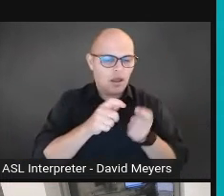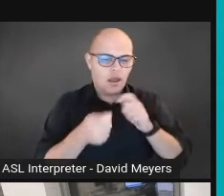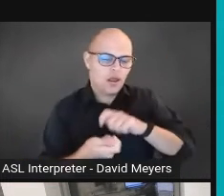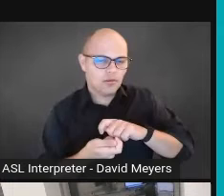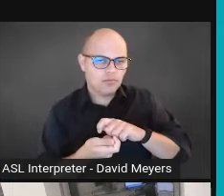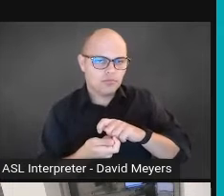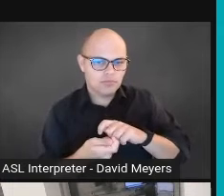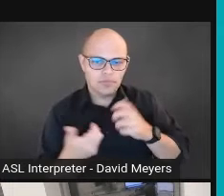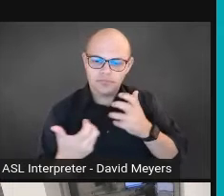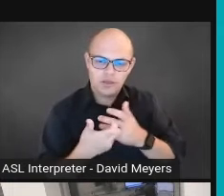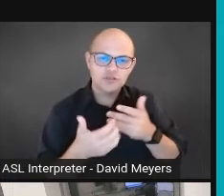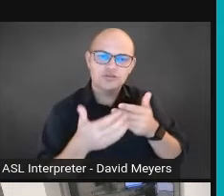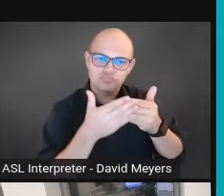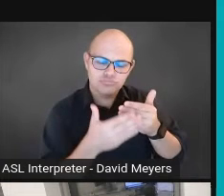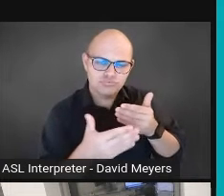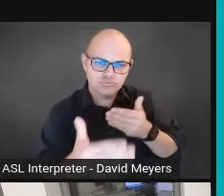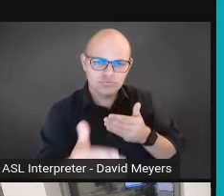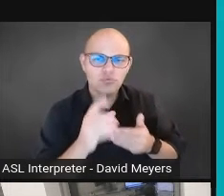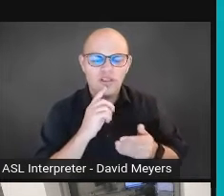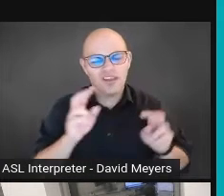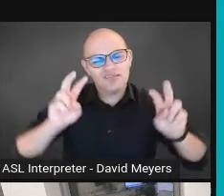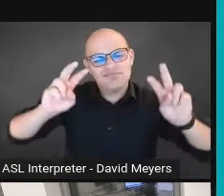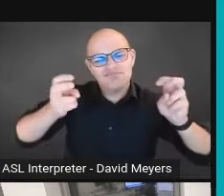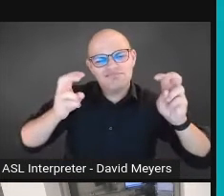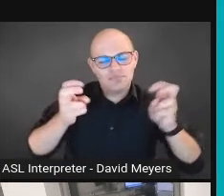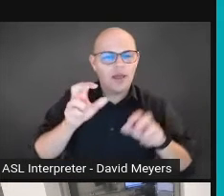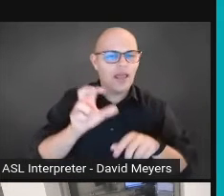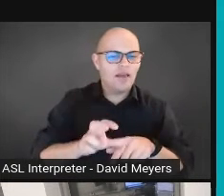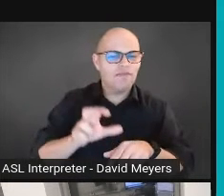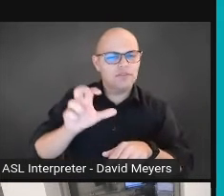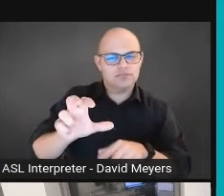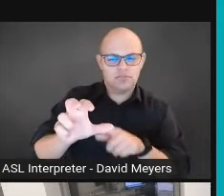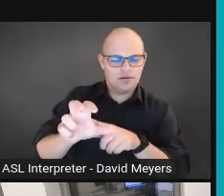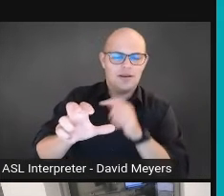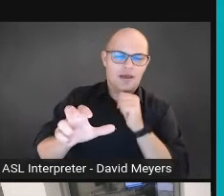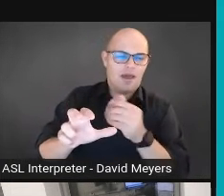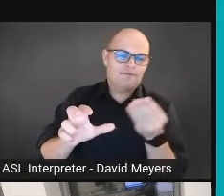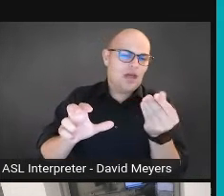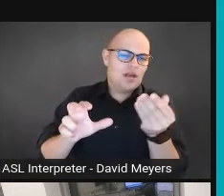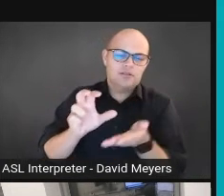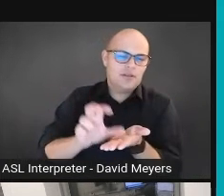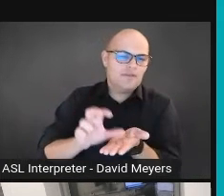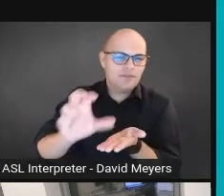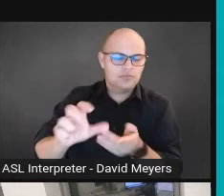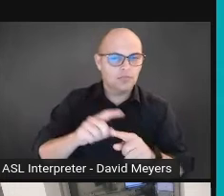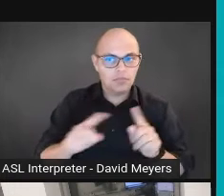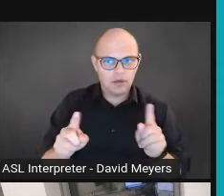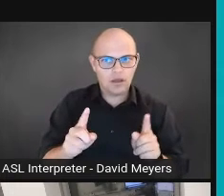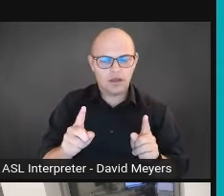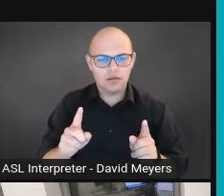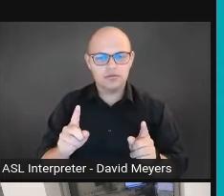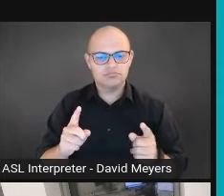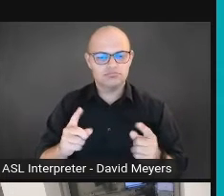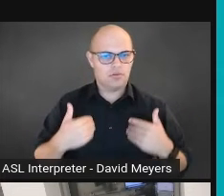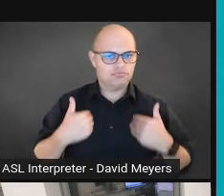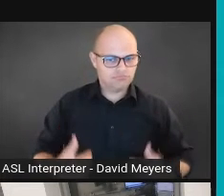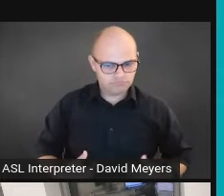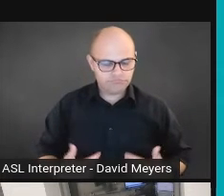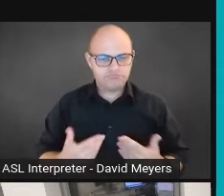It's an investment, though, not necessarily a financial one that basic dividends and equal opportunities for a larger group of people.